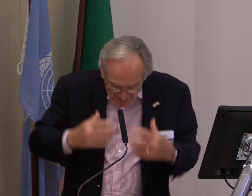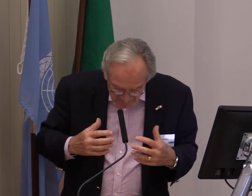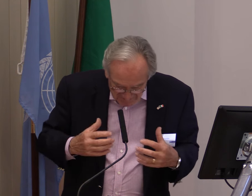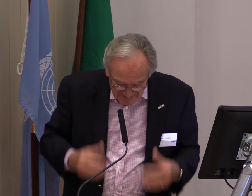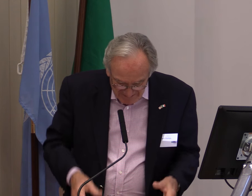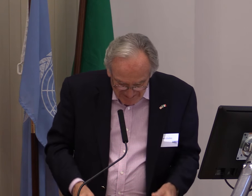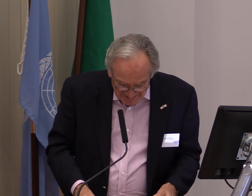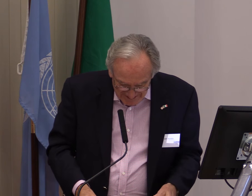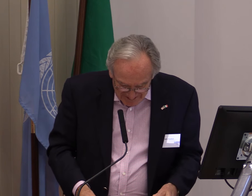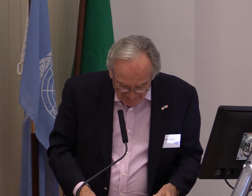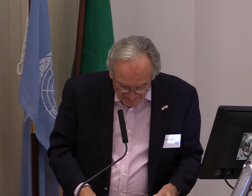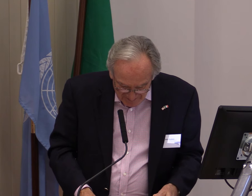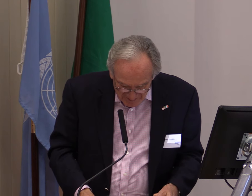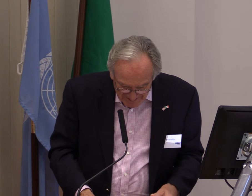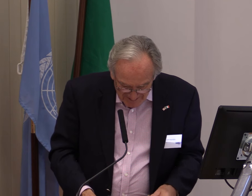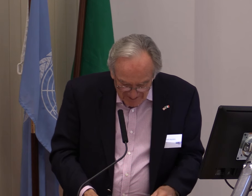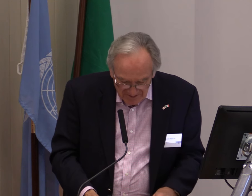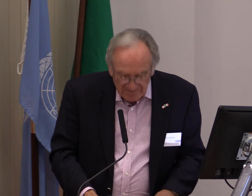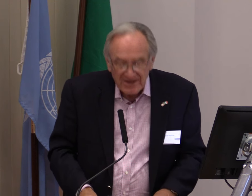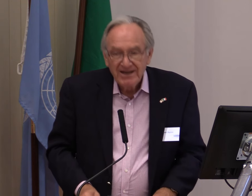it home to people.